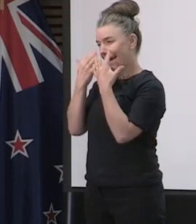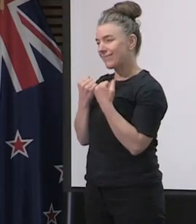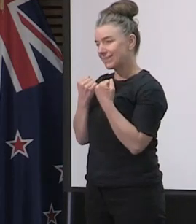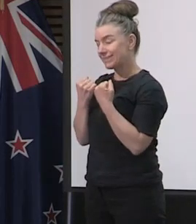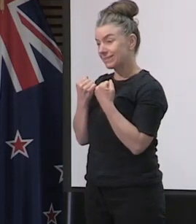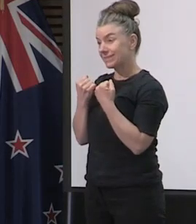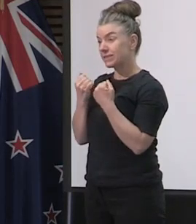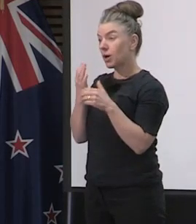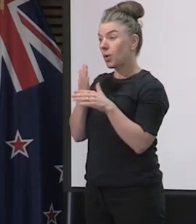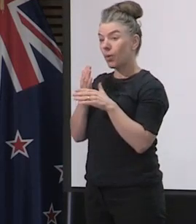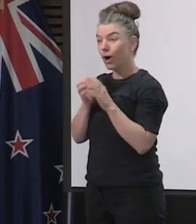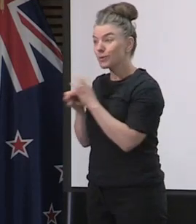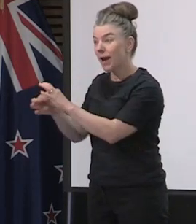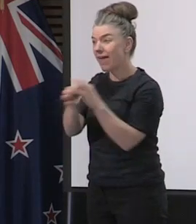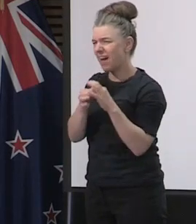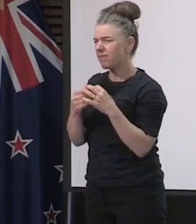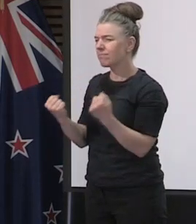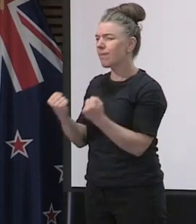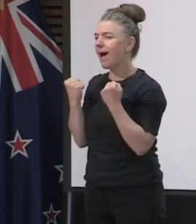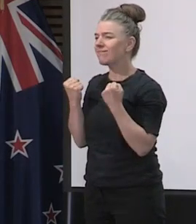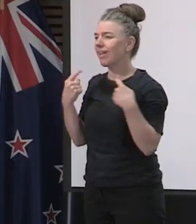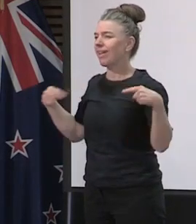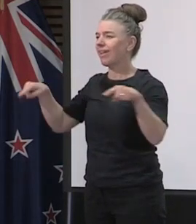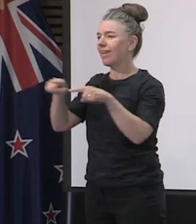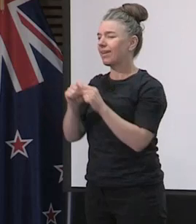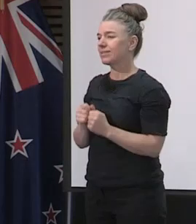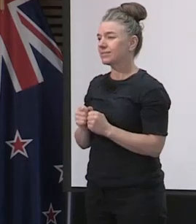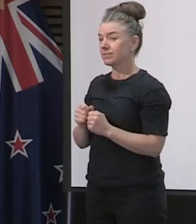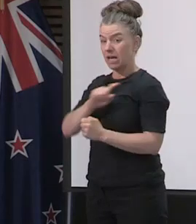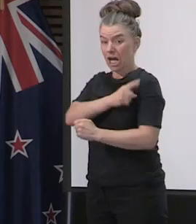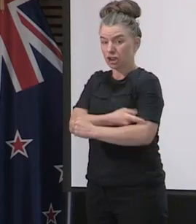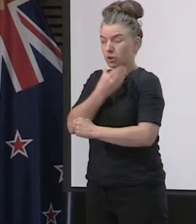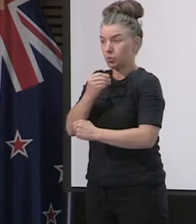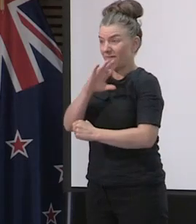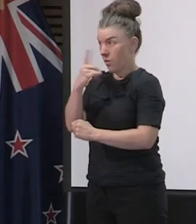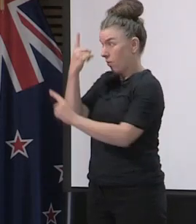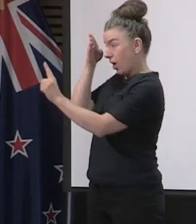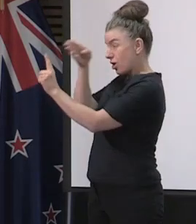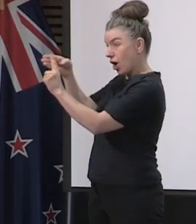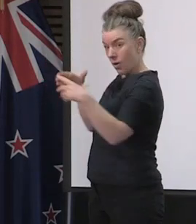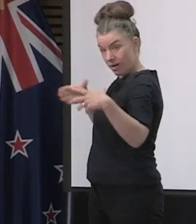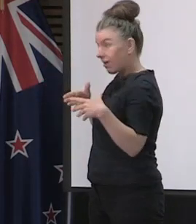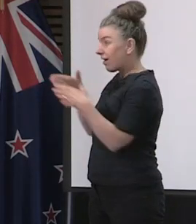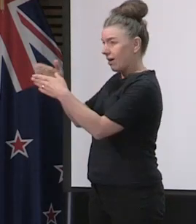anything, the last few months have shown us that united we